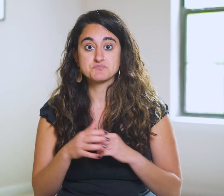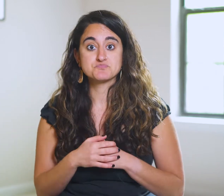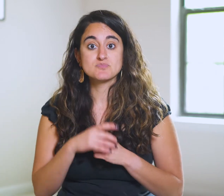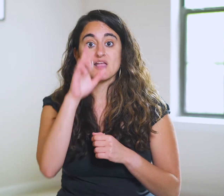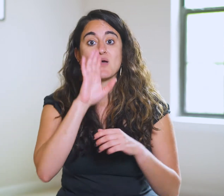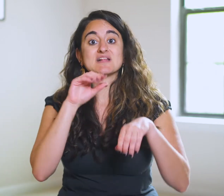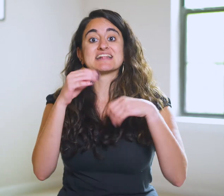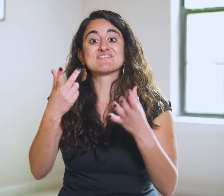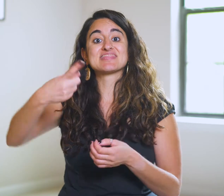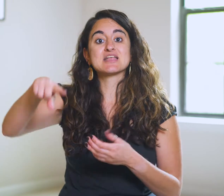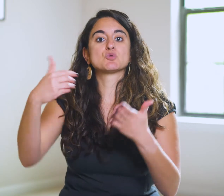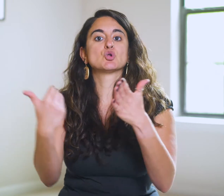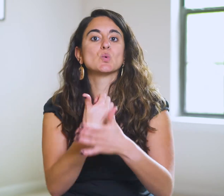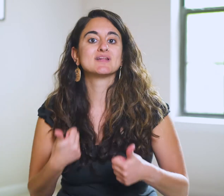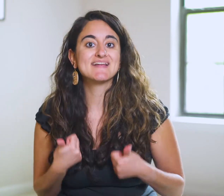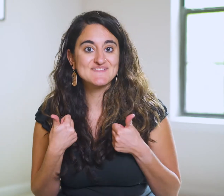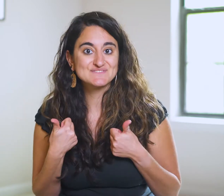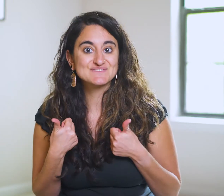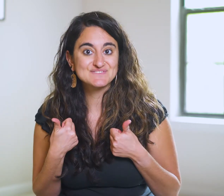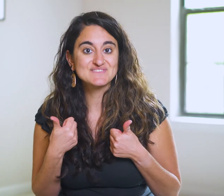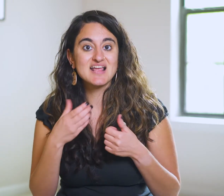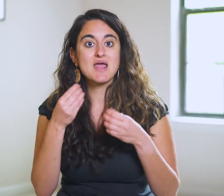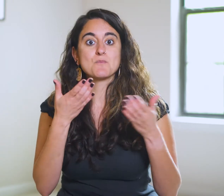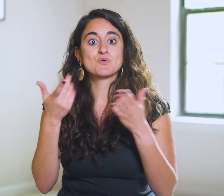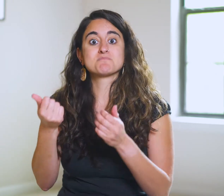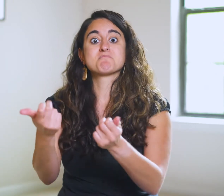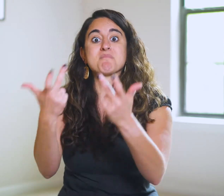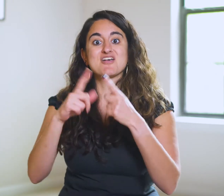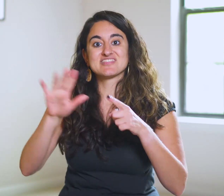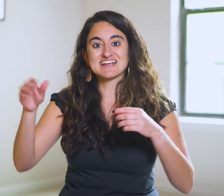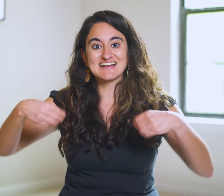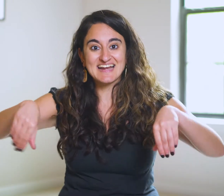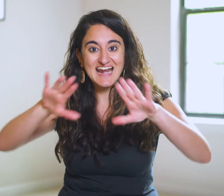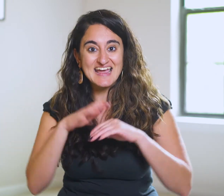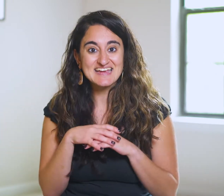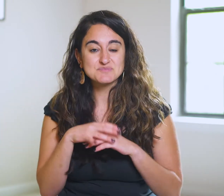God will give them new life and bring them back to their land.